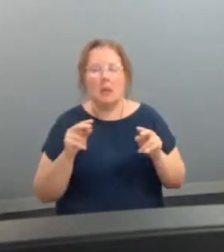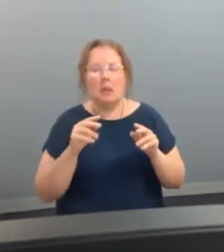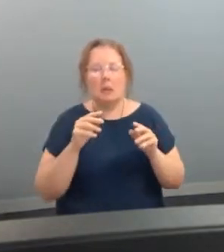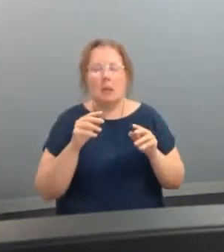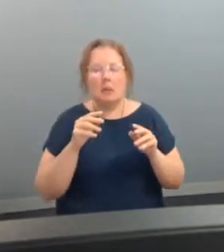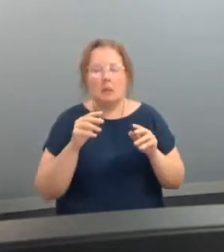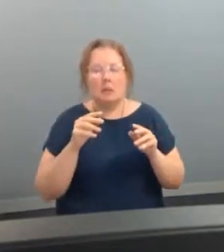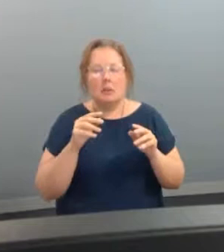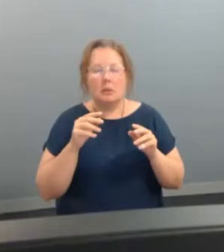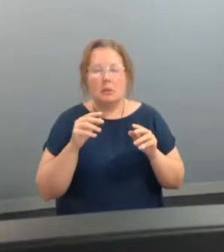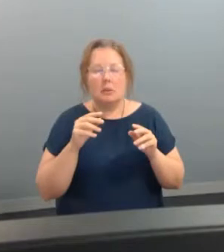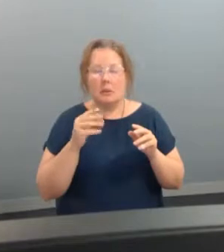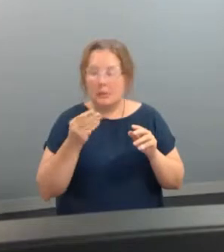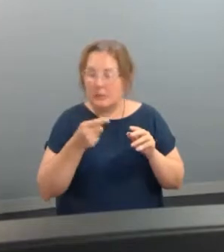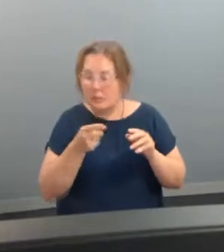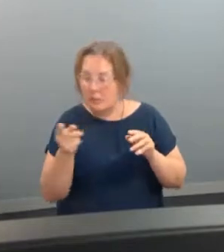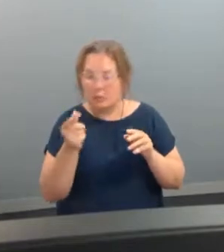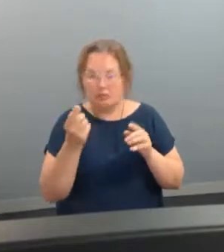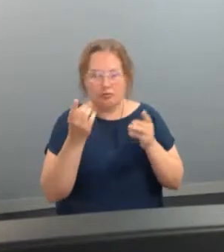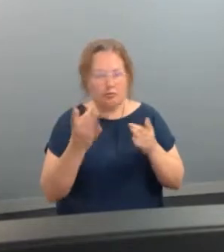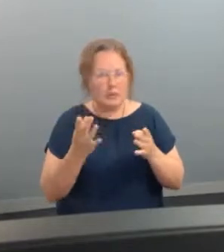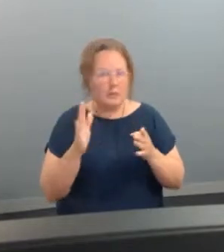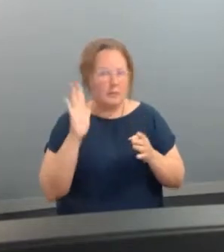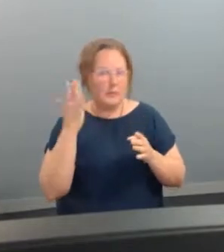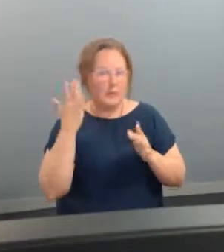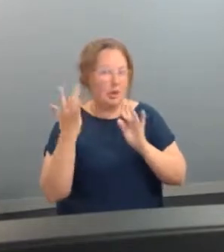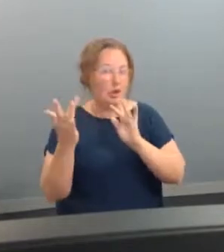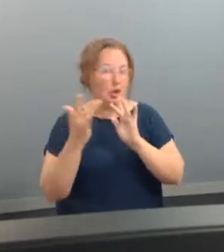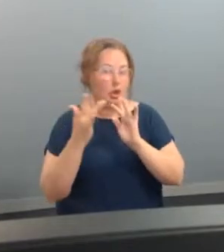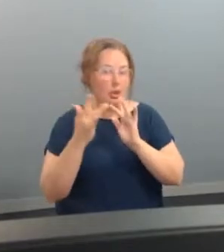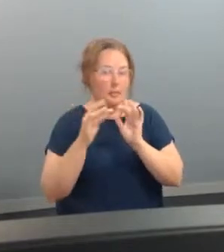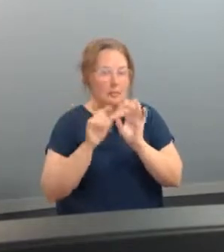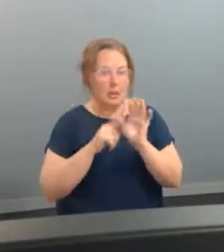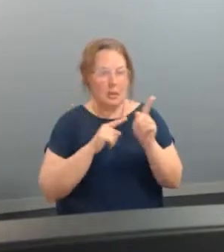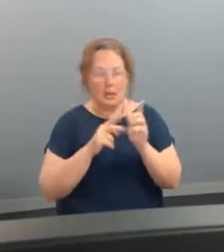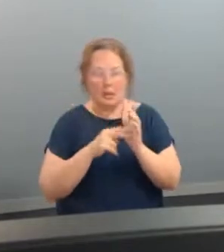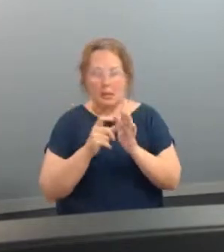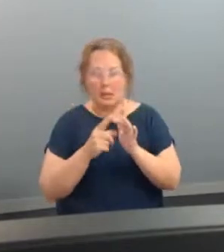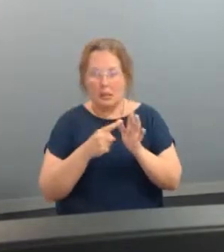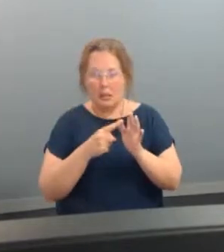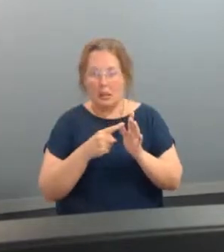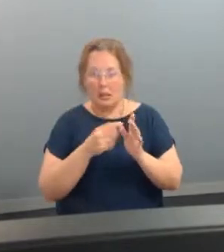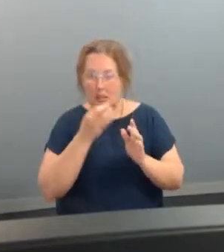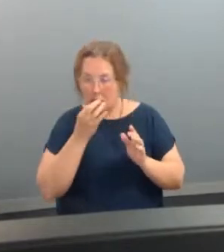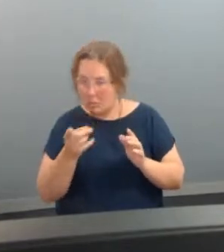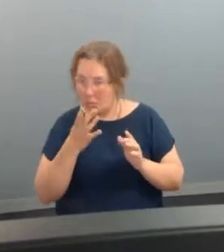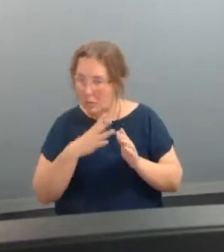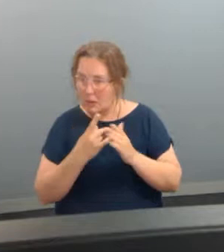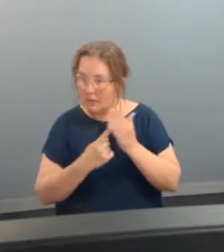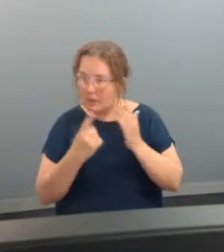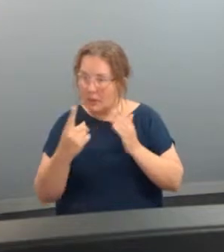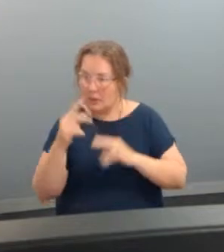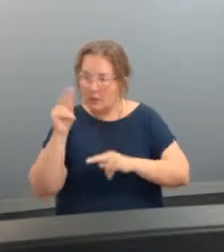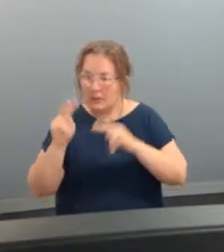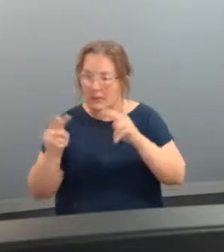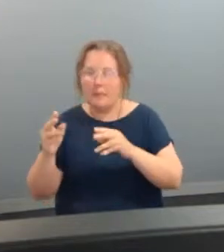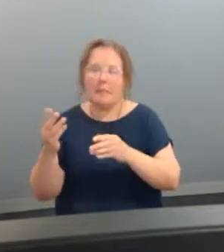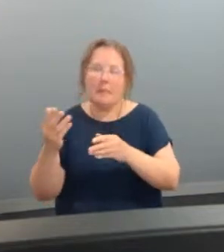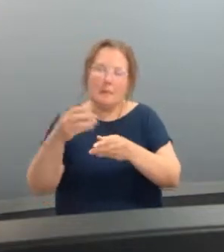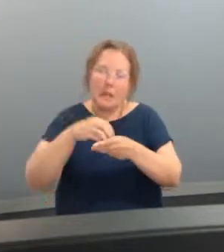' process at the moment and that they are collecting data, so some of you may have already been contacted. So